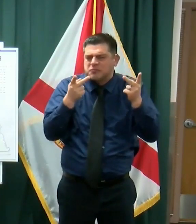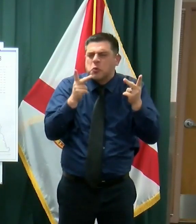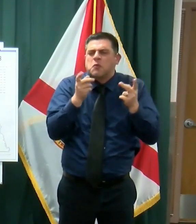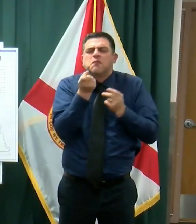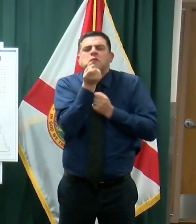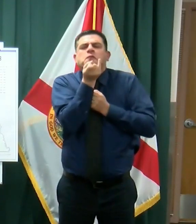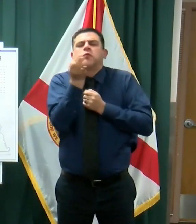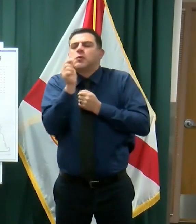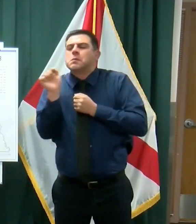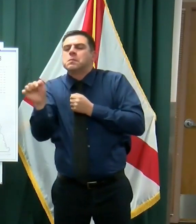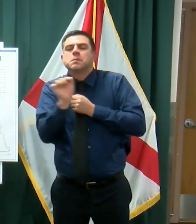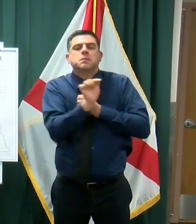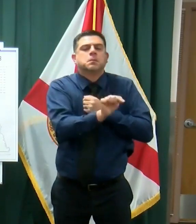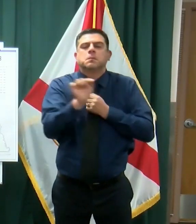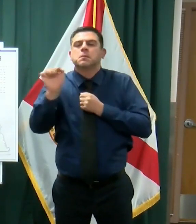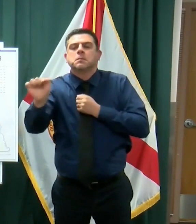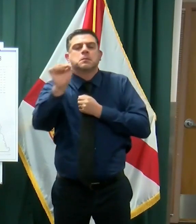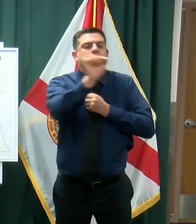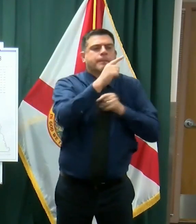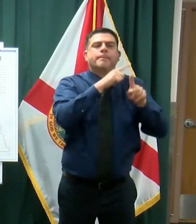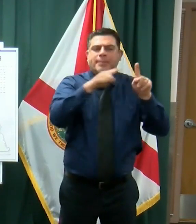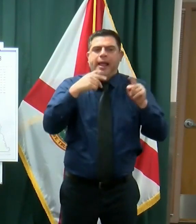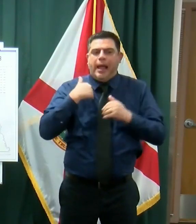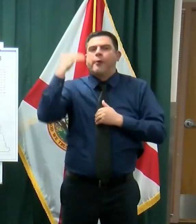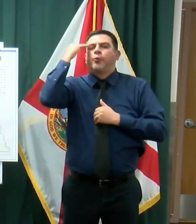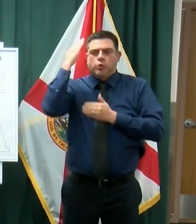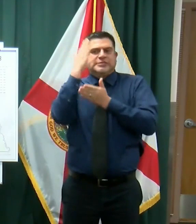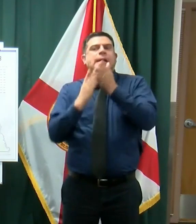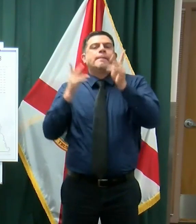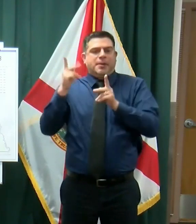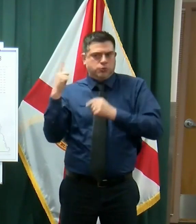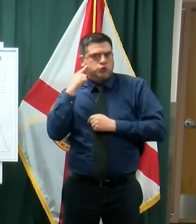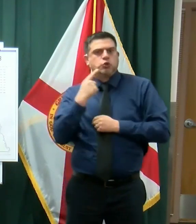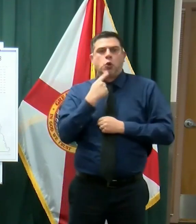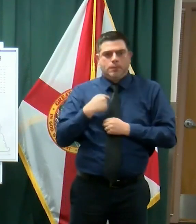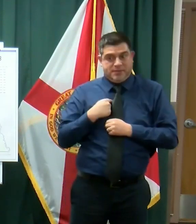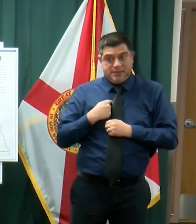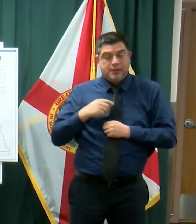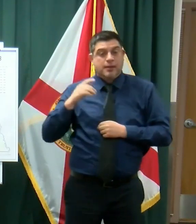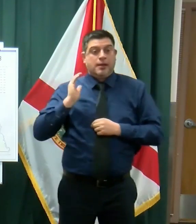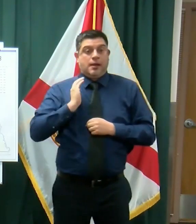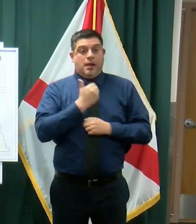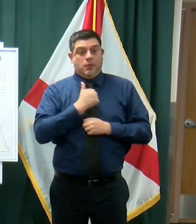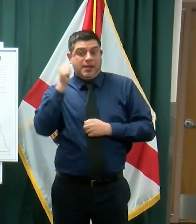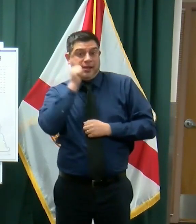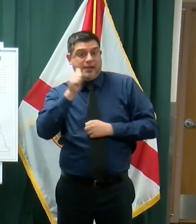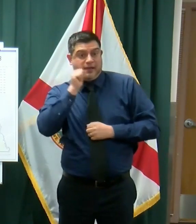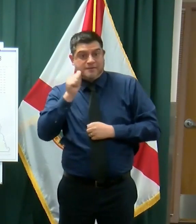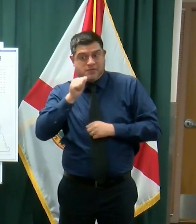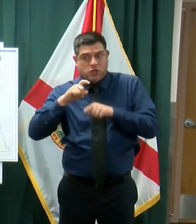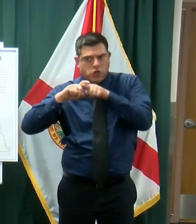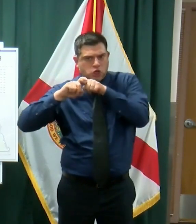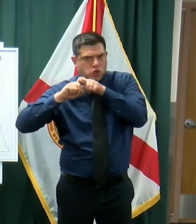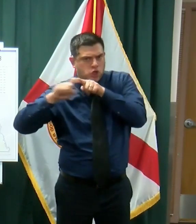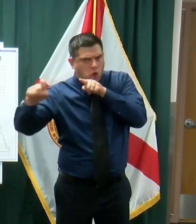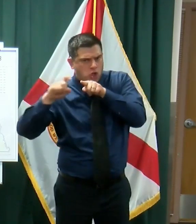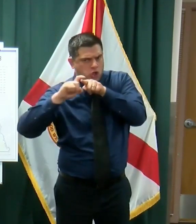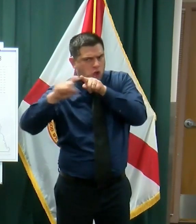FLORIDA DEPARTMENT OF HEALTH. FIVE CORONA VIRUS PATIENTS LEFT FIVE CORONA VIRUS PATIENTS LEFT THE HOMES FOR NON-MEDICAL THE HOMES FOR NON-MEDICAL RELATED REASONS. RELATED REASONS. >> OUR INTELLIGENCE UNIT CALLS OUR INTELLIGENCE UNIT CALLS THESE INDIVIDUALS EVERY DAY, AND